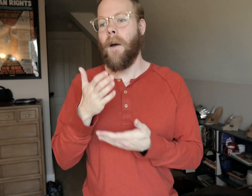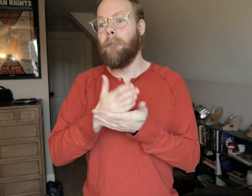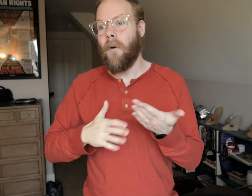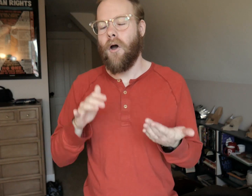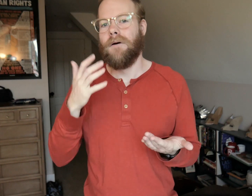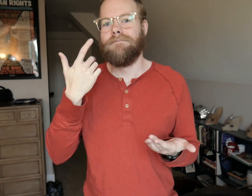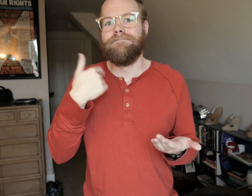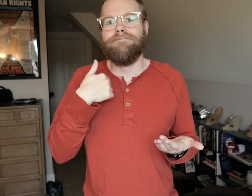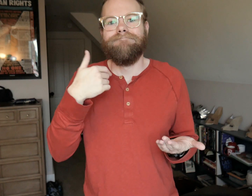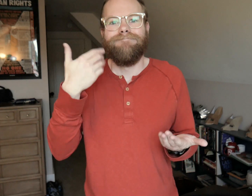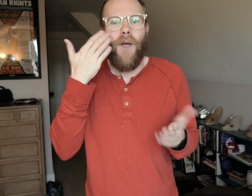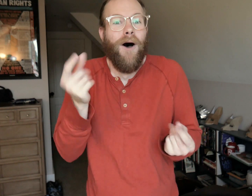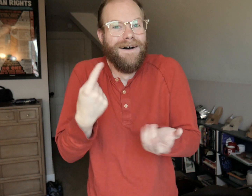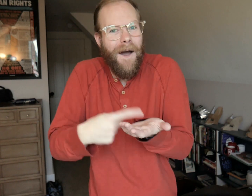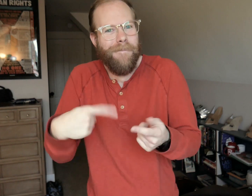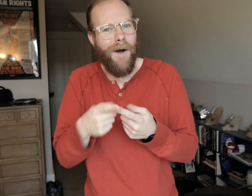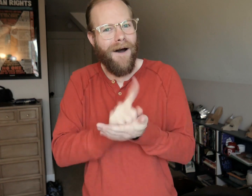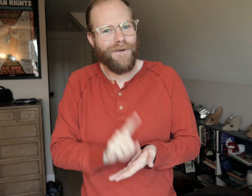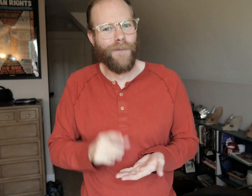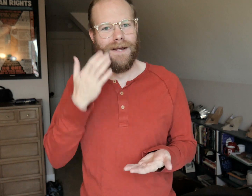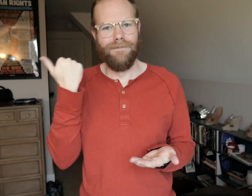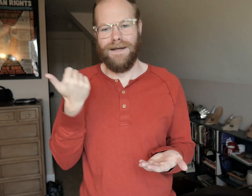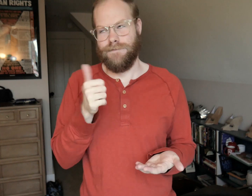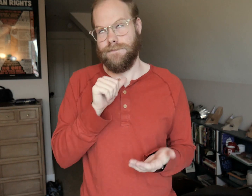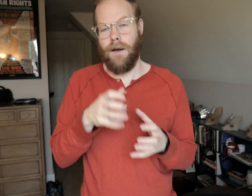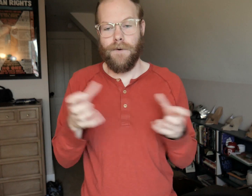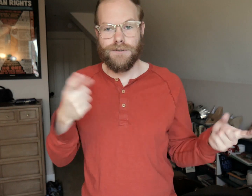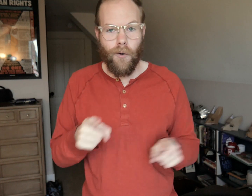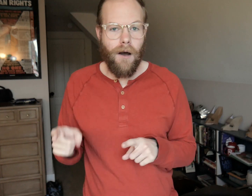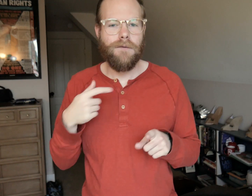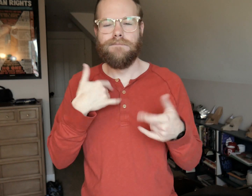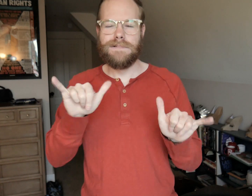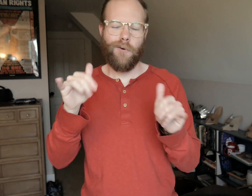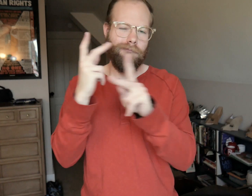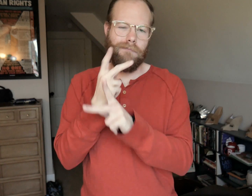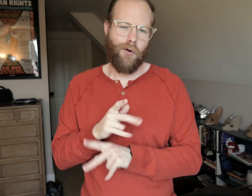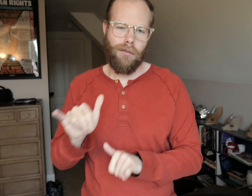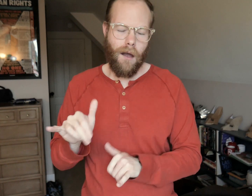Part of it is I don’t know what to talk about every week since there’s not much going on, so I’m still figuring that out.